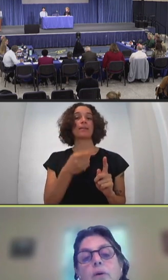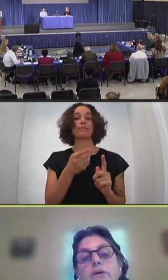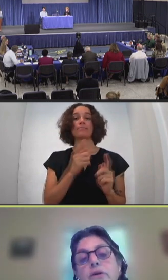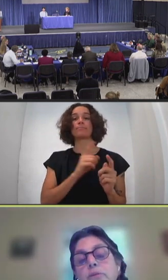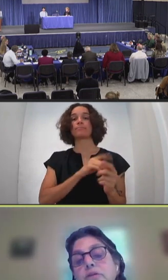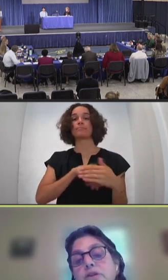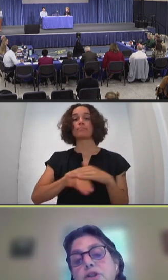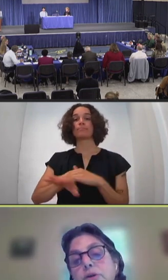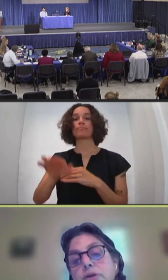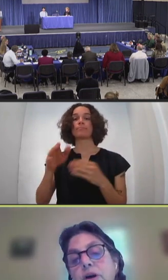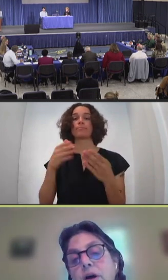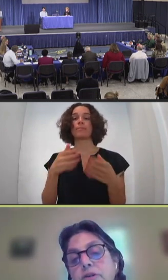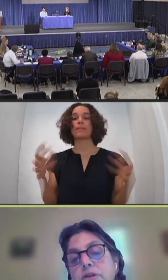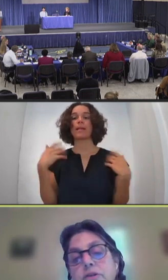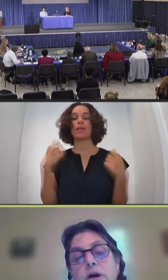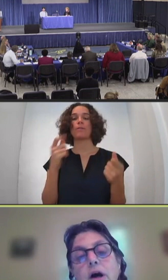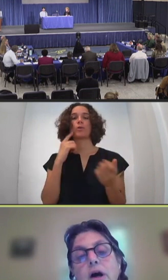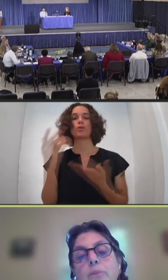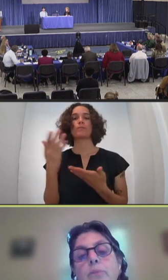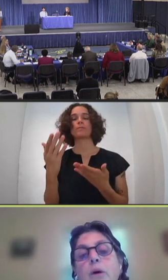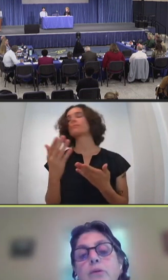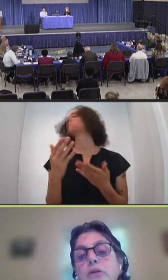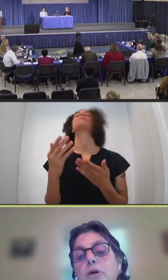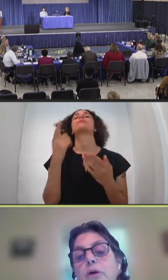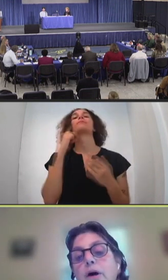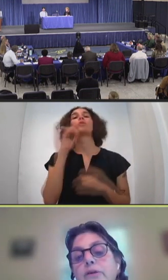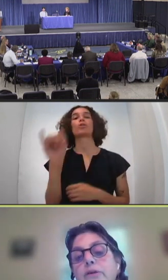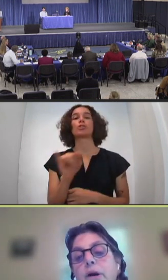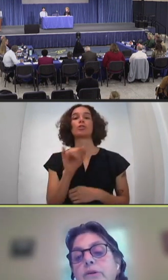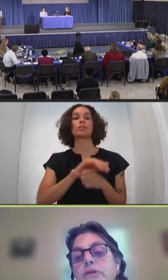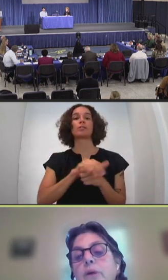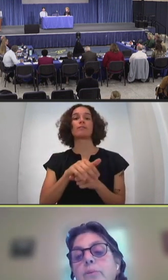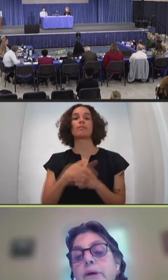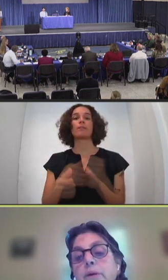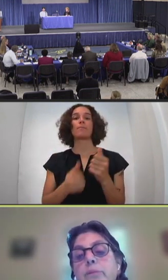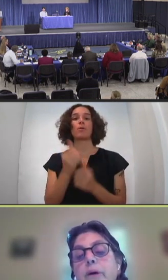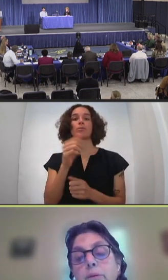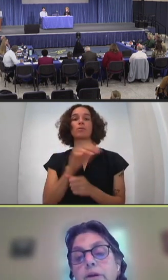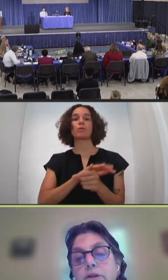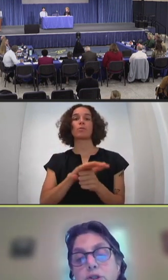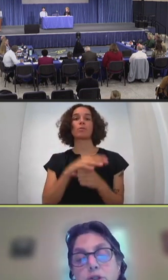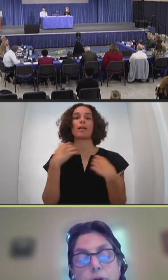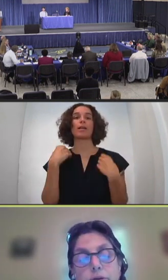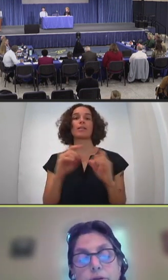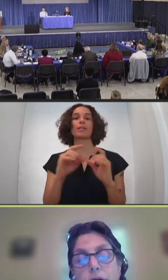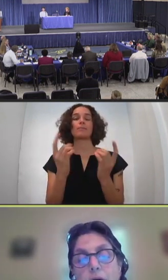in terms of insurance coverages, most local health departments build public insurance,